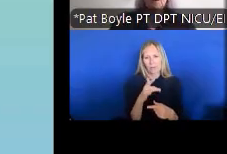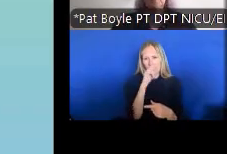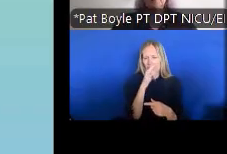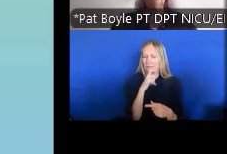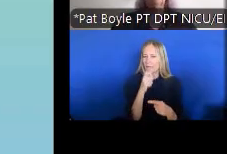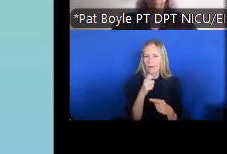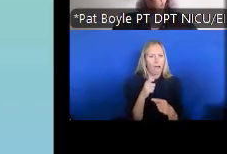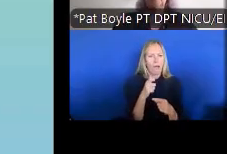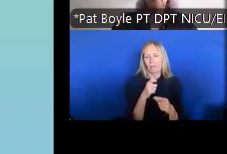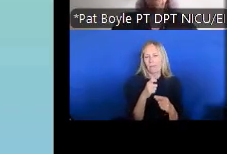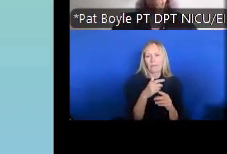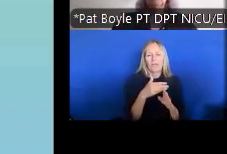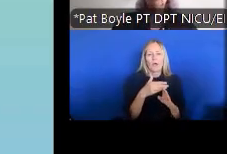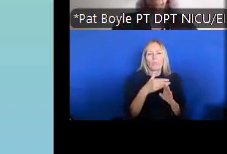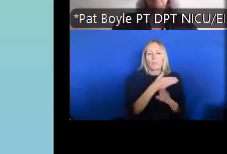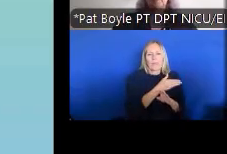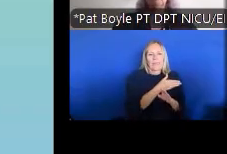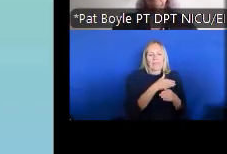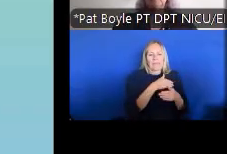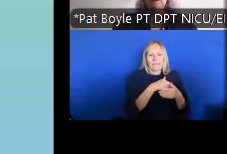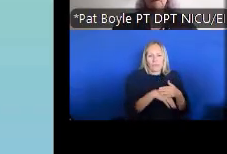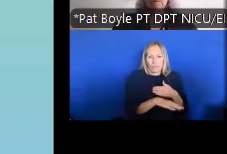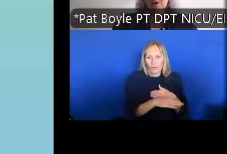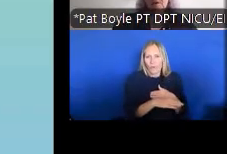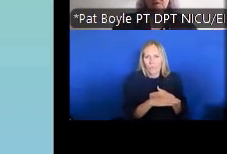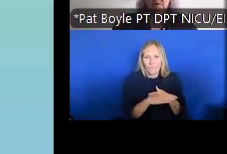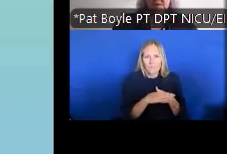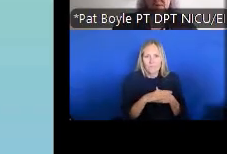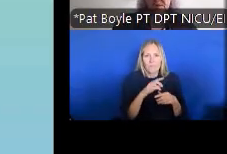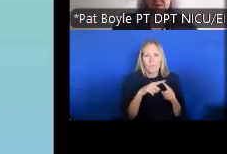talking about you can overwhelm these very very sensitive